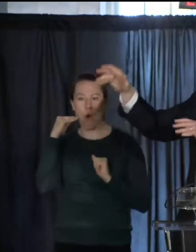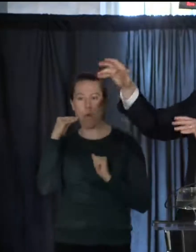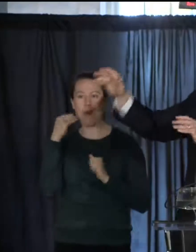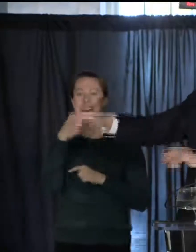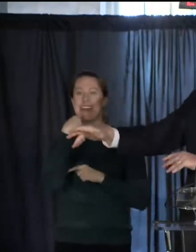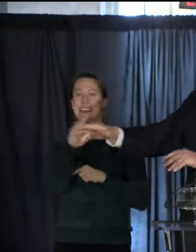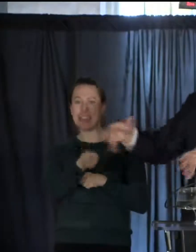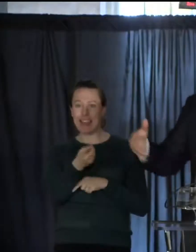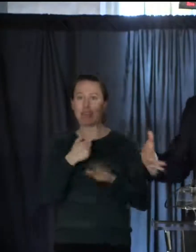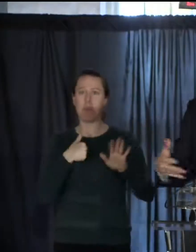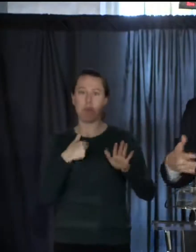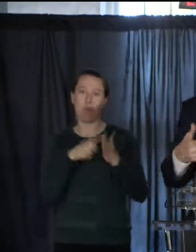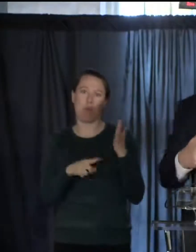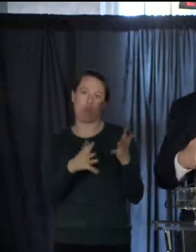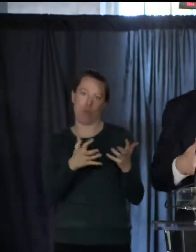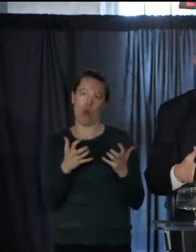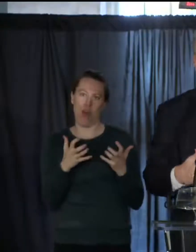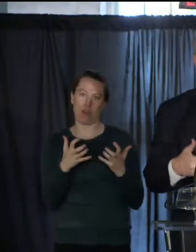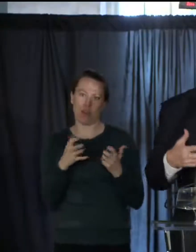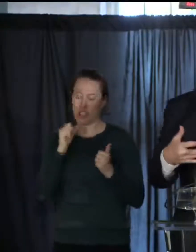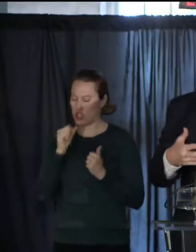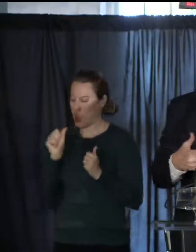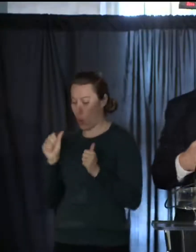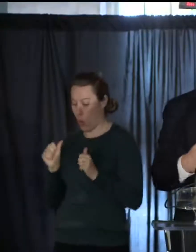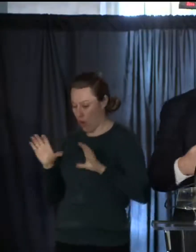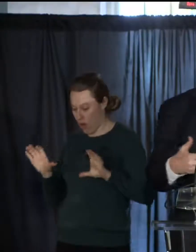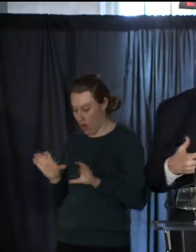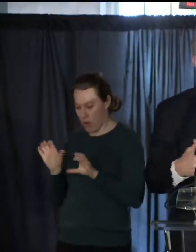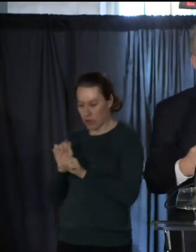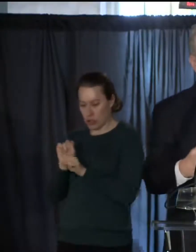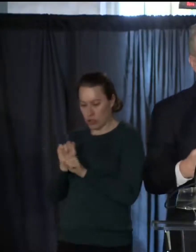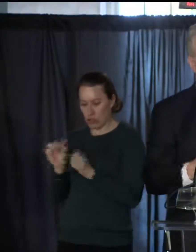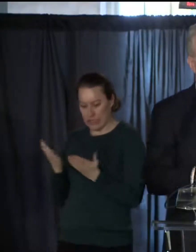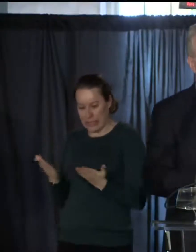WHAT YOU WANT, DON'T DO IT HERE IN THE DISTRICT OF COLUMBIA.